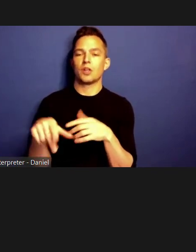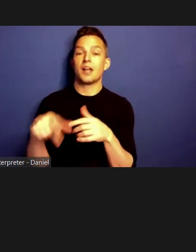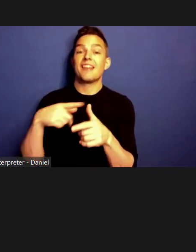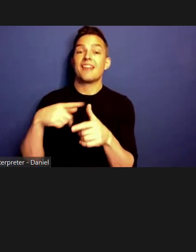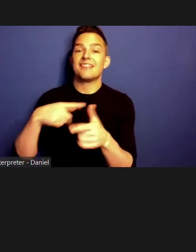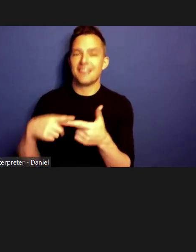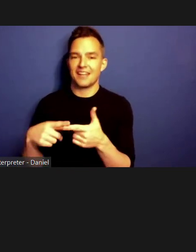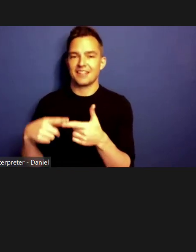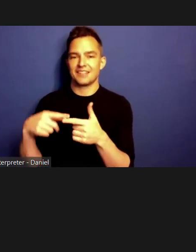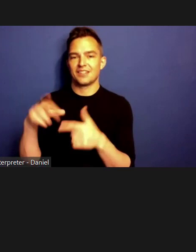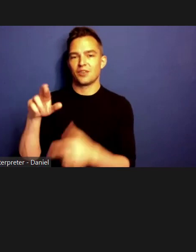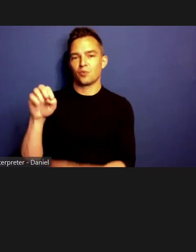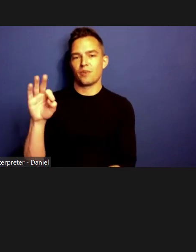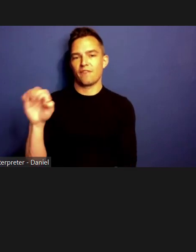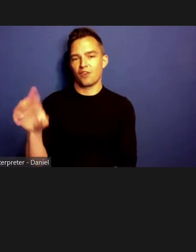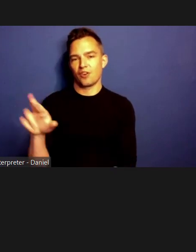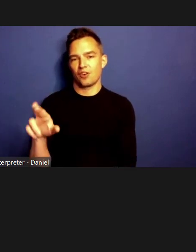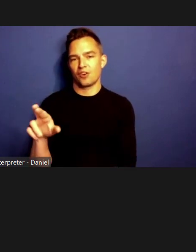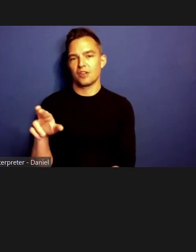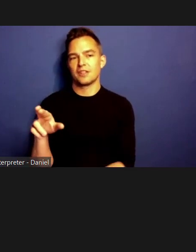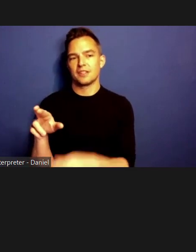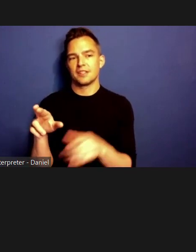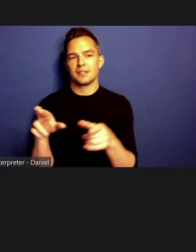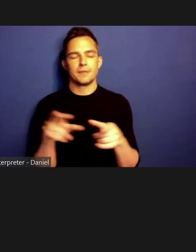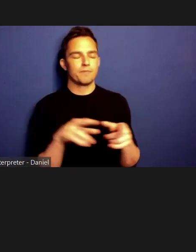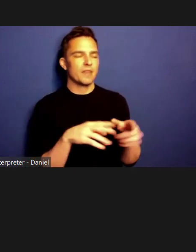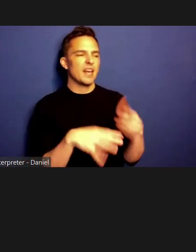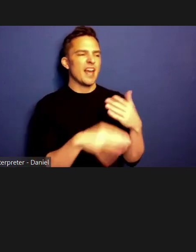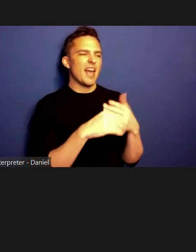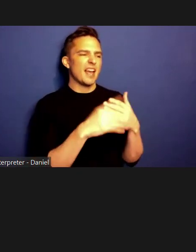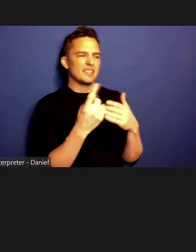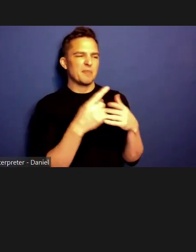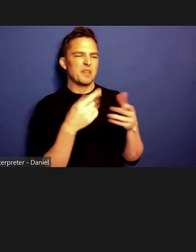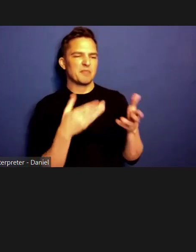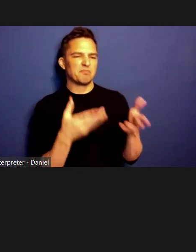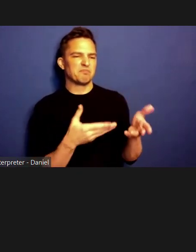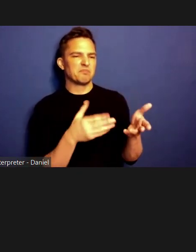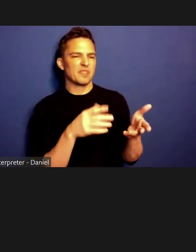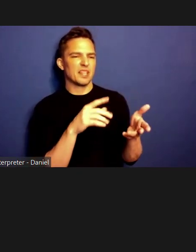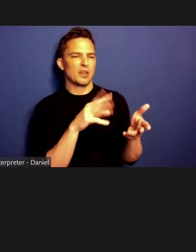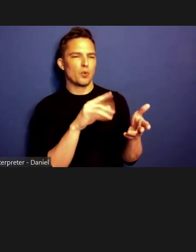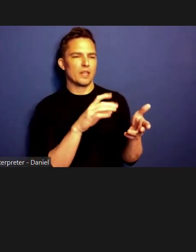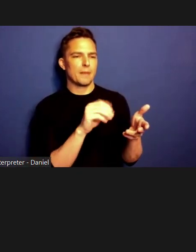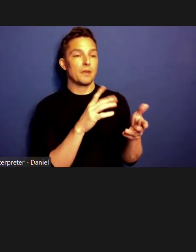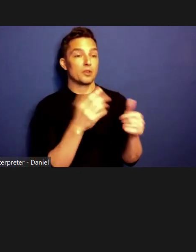The reason why we go to the doctor first is because the most common